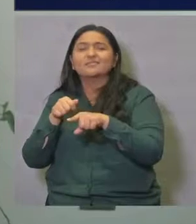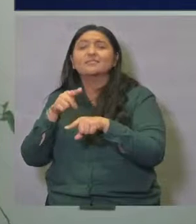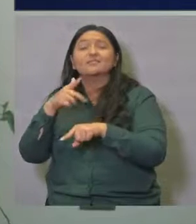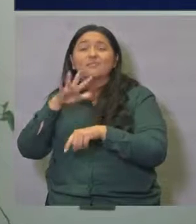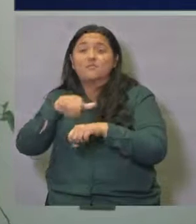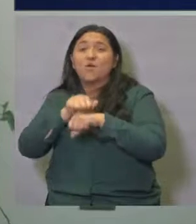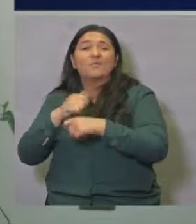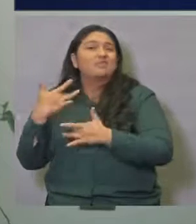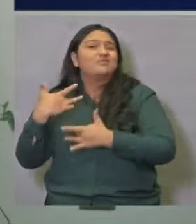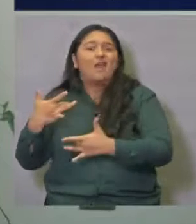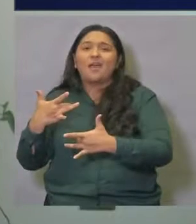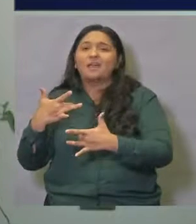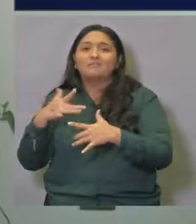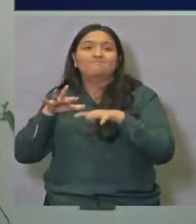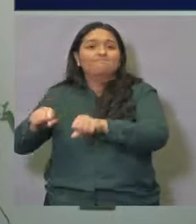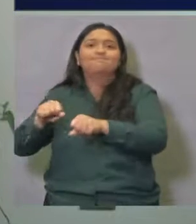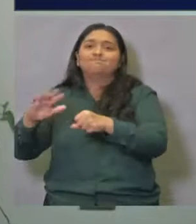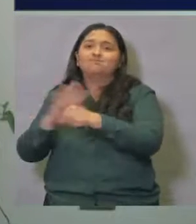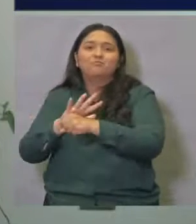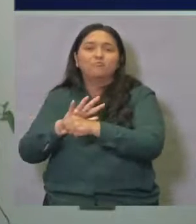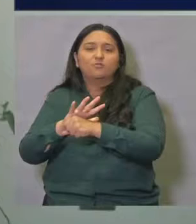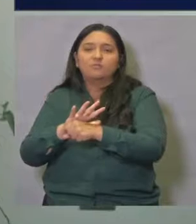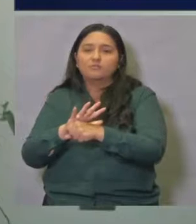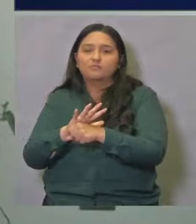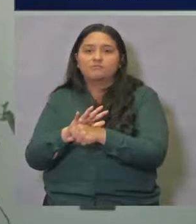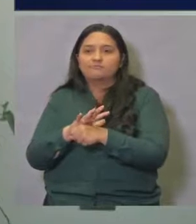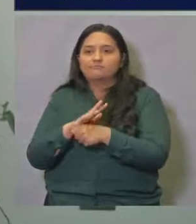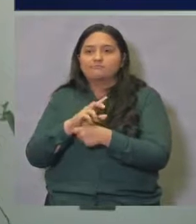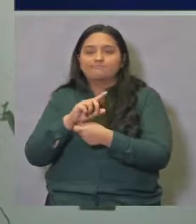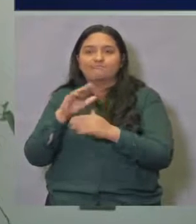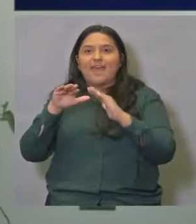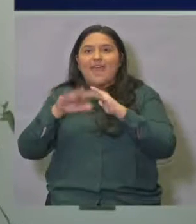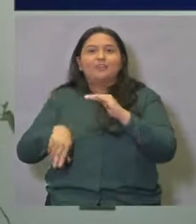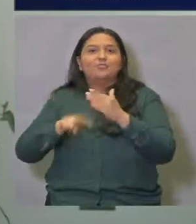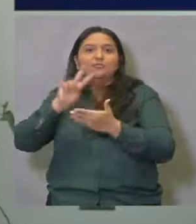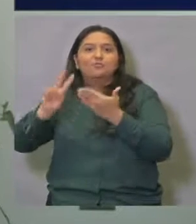LET ME START WITH APPOINTMENTS FOR VACCINATIONS.